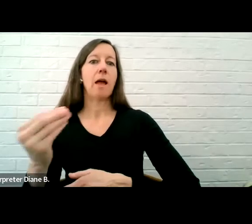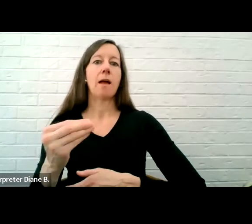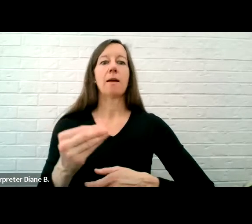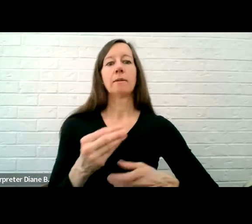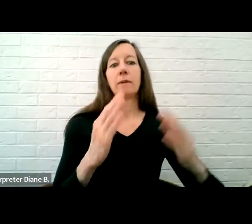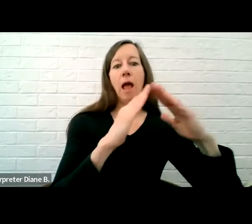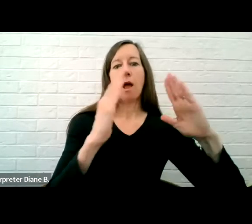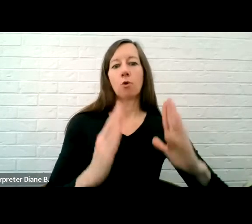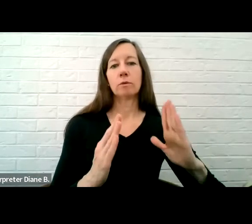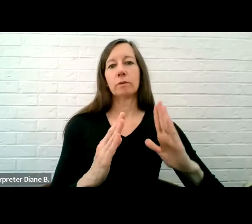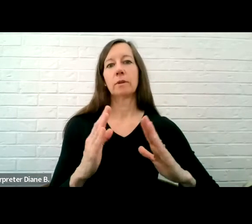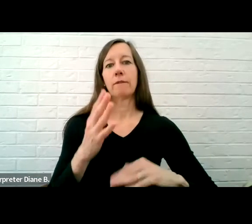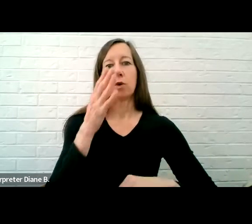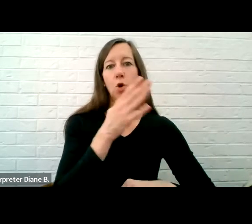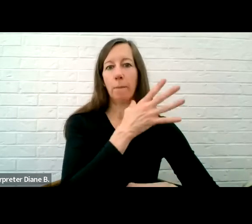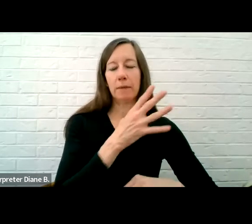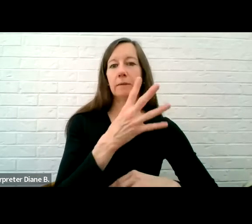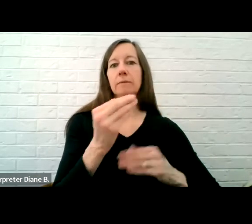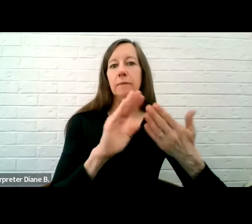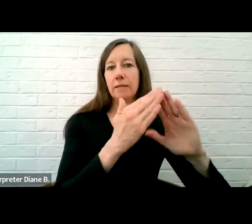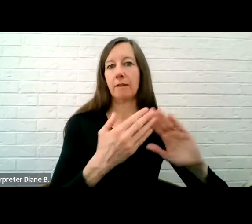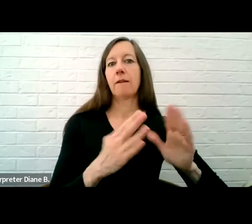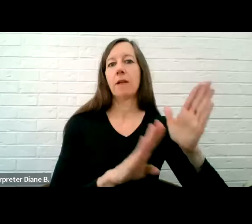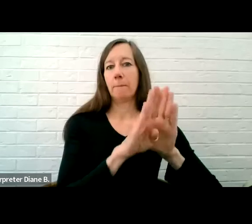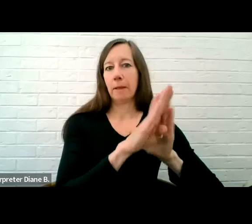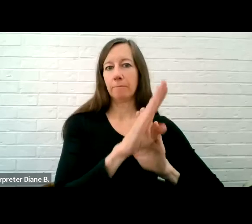For short, in every state and community there are a number